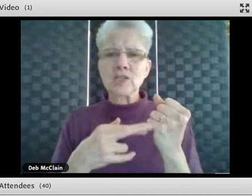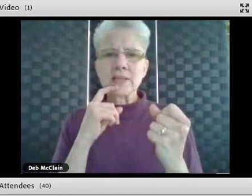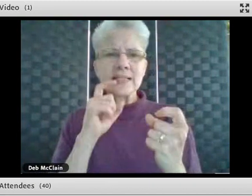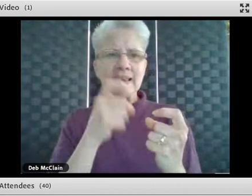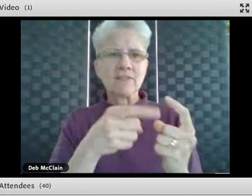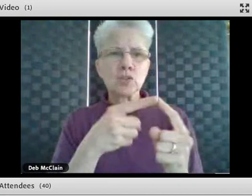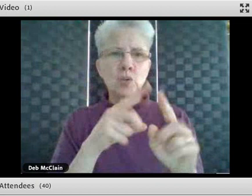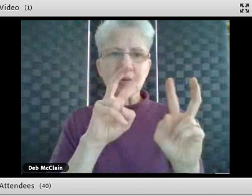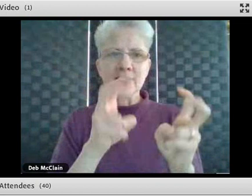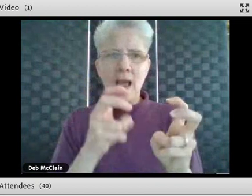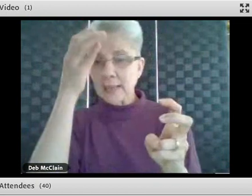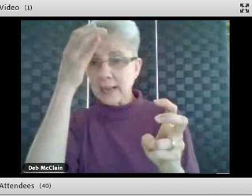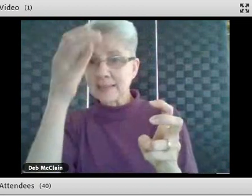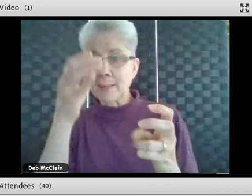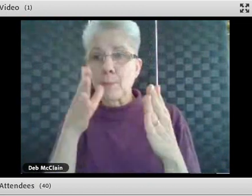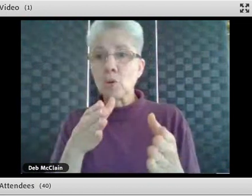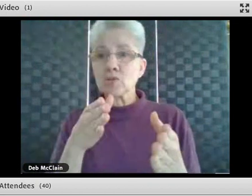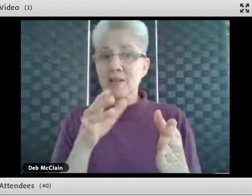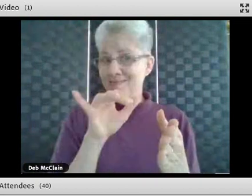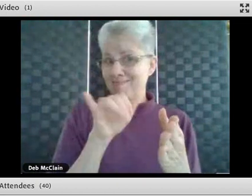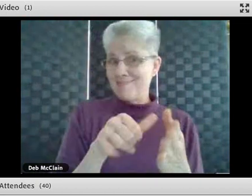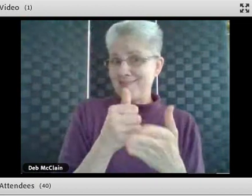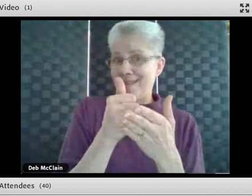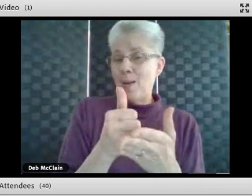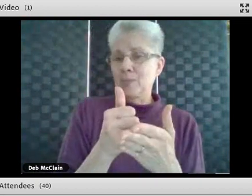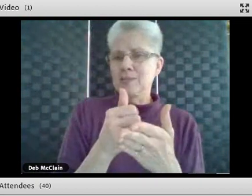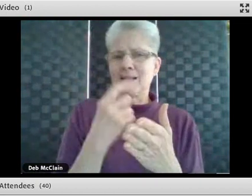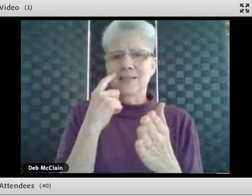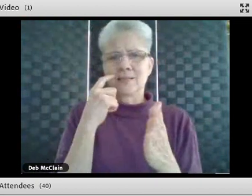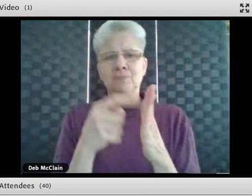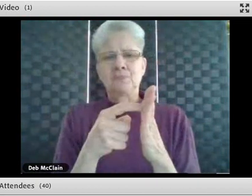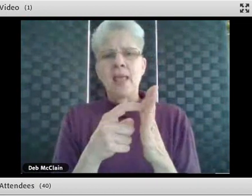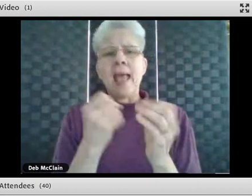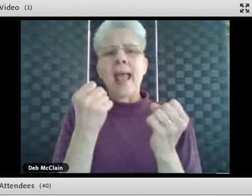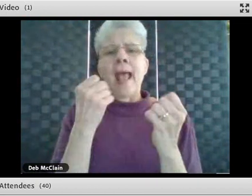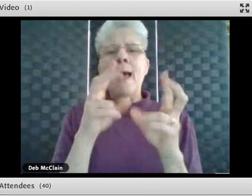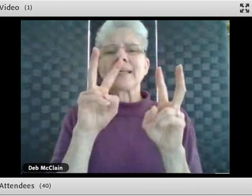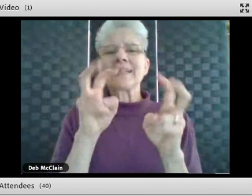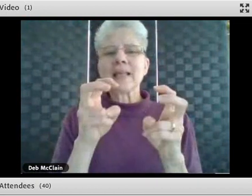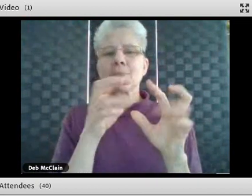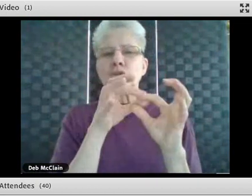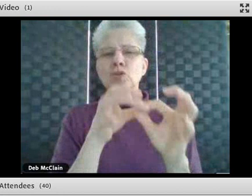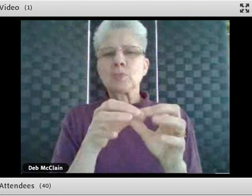So this kind of helps us identify how many subject terms we need to describe a resource.